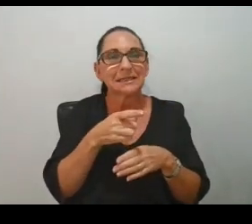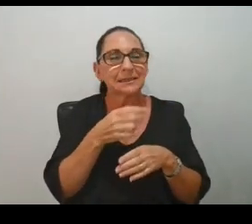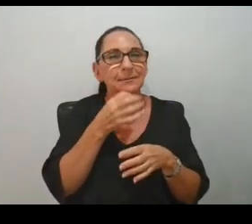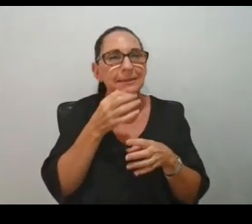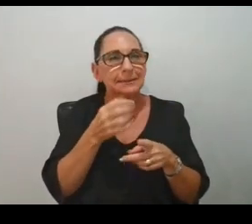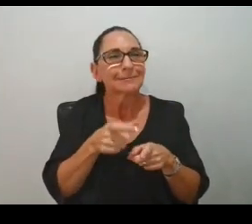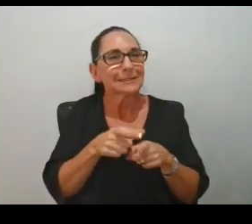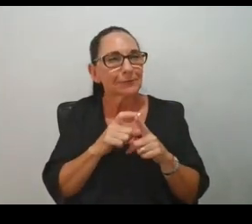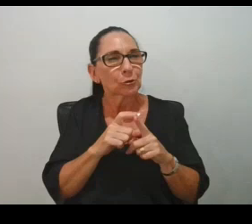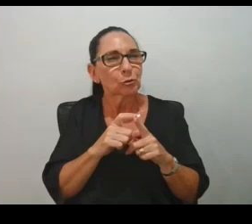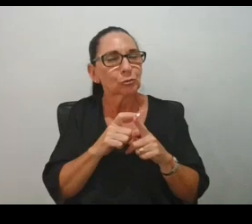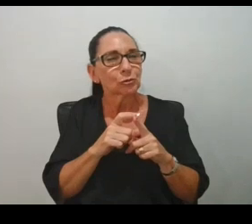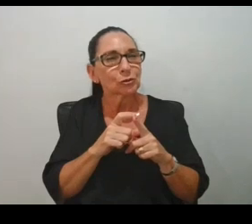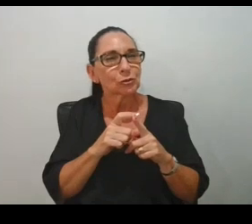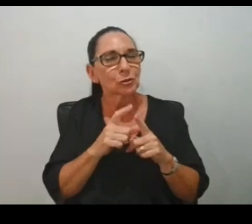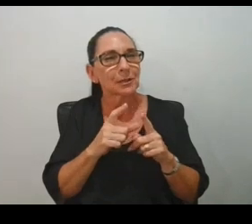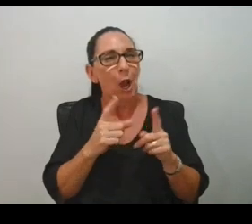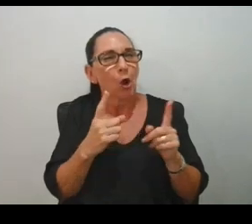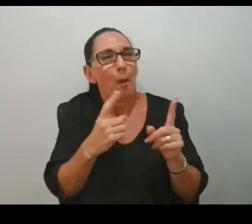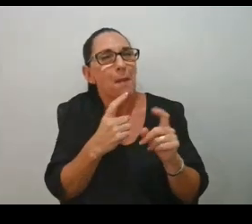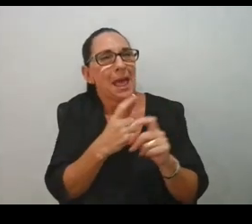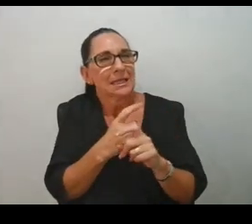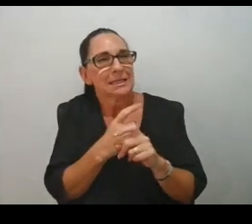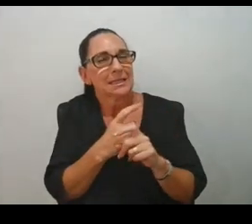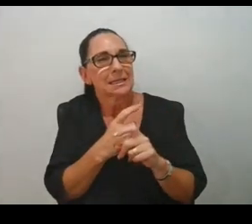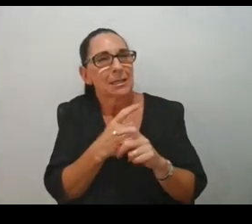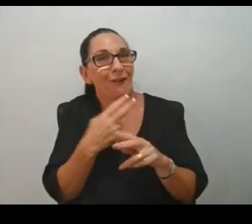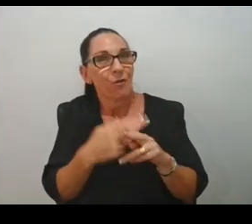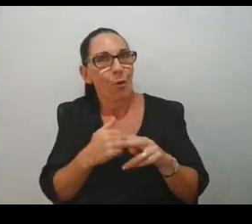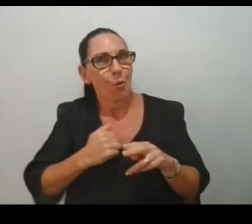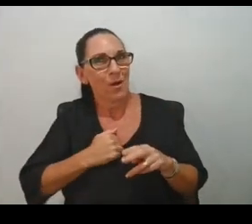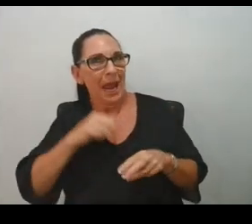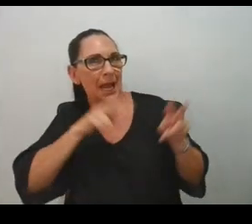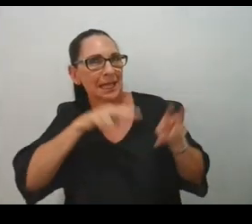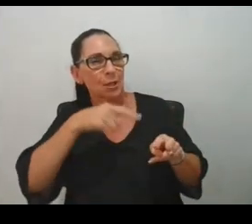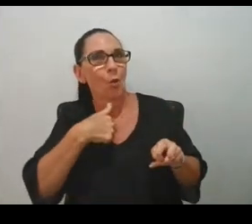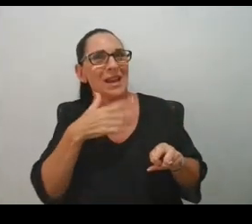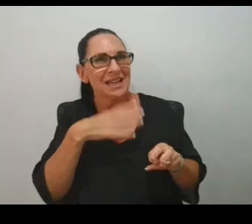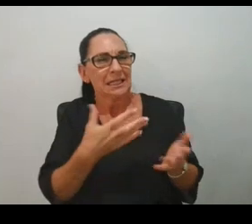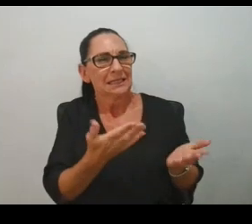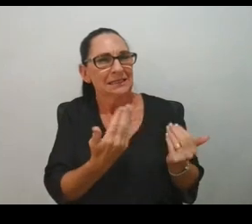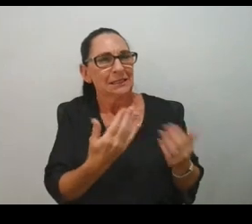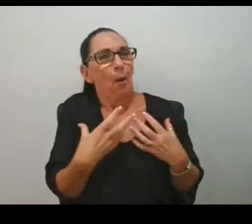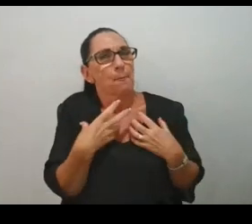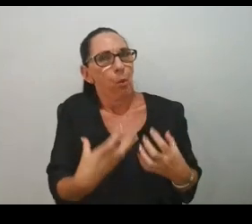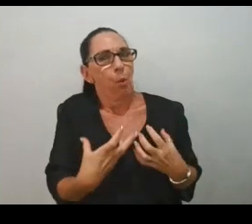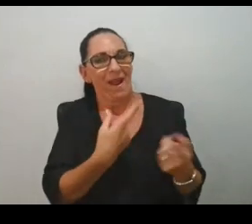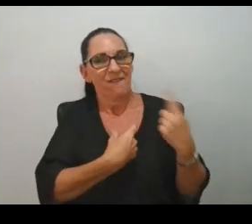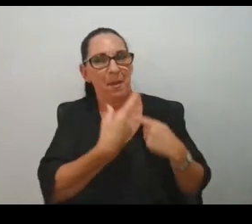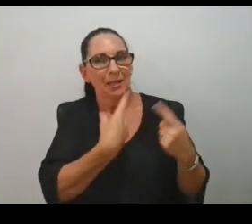we do need as much information as you can provide so that we can work out what their average weekly